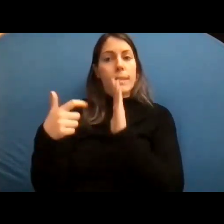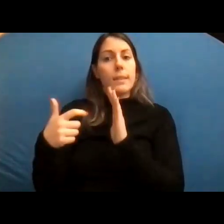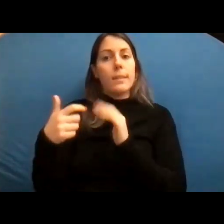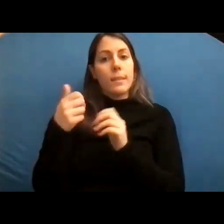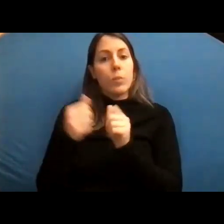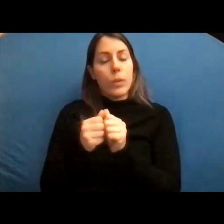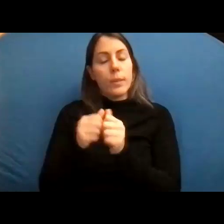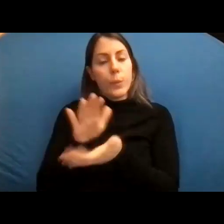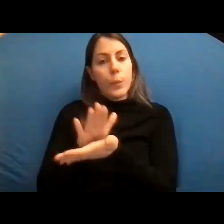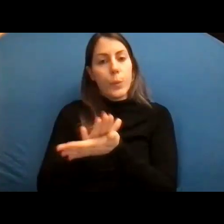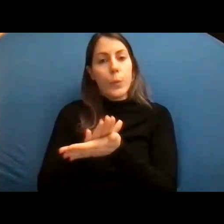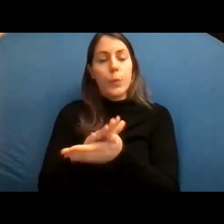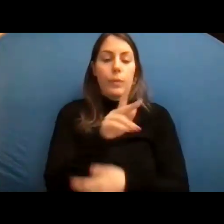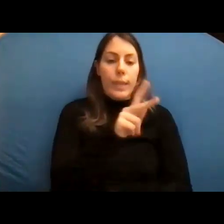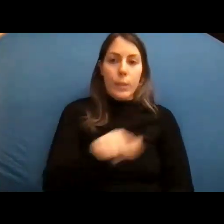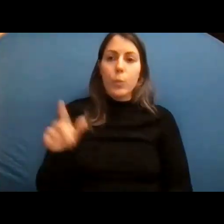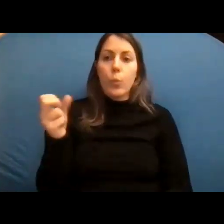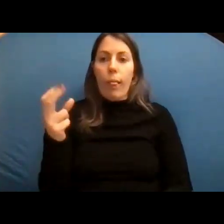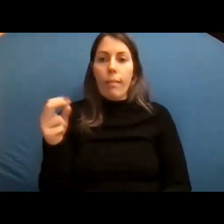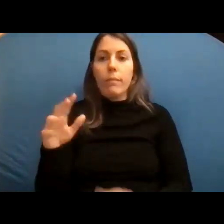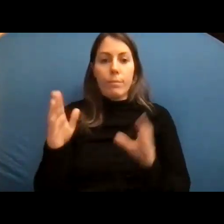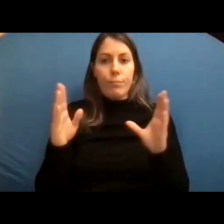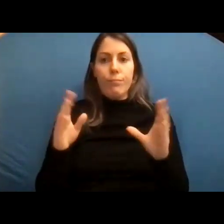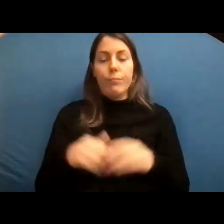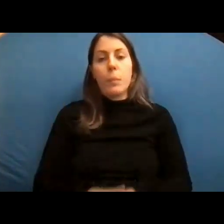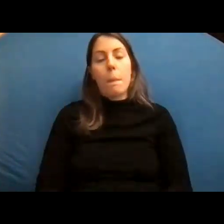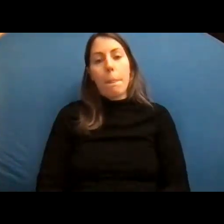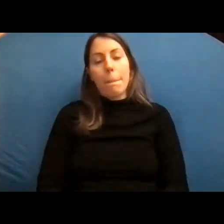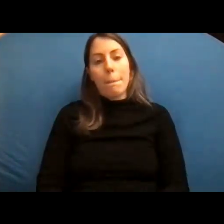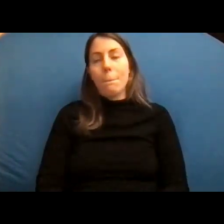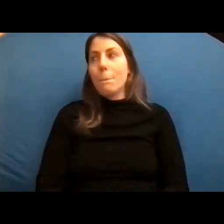impact interpreter provision in the school setting -- K-12